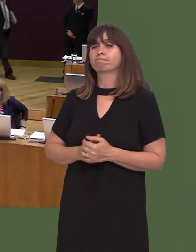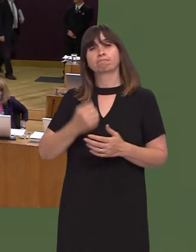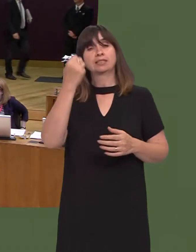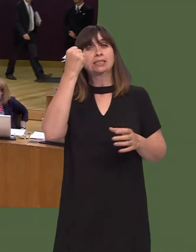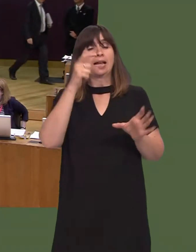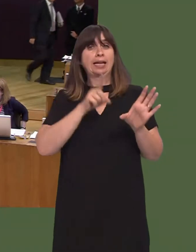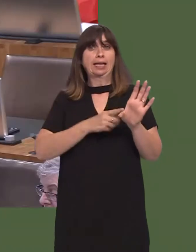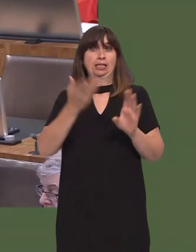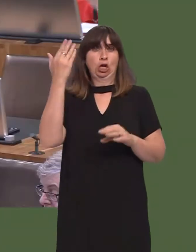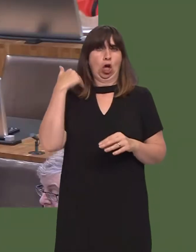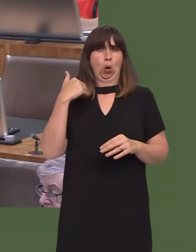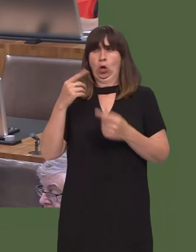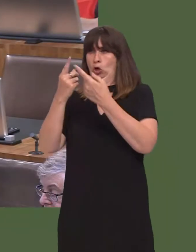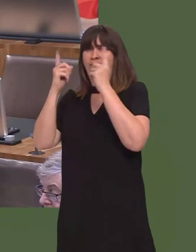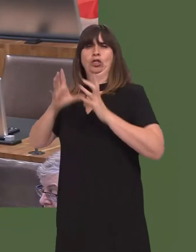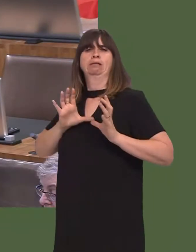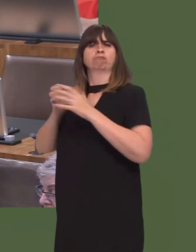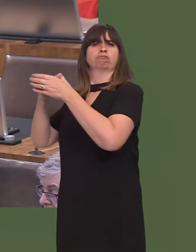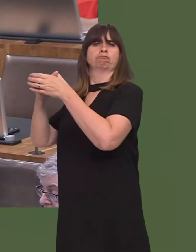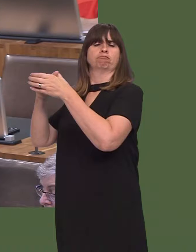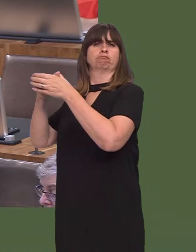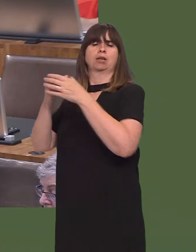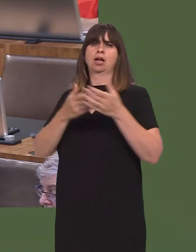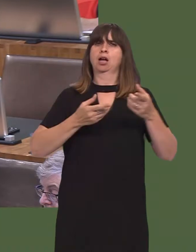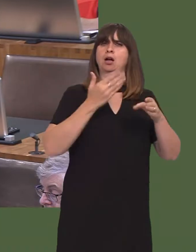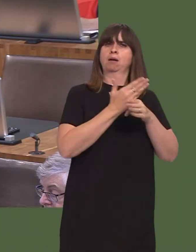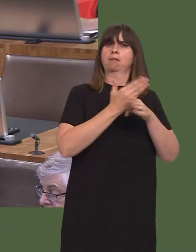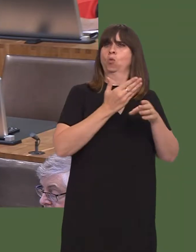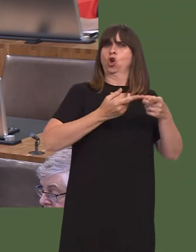that some 10 years ago the link was very tenuous. Universities didnít see themselves as needing